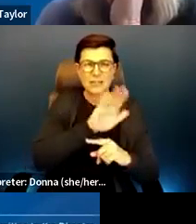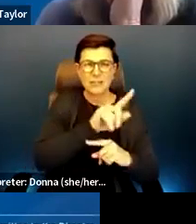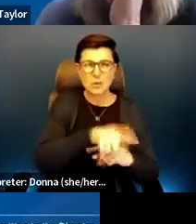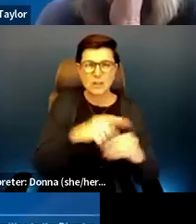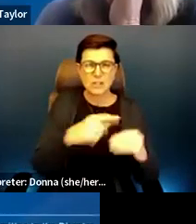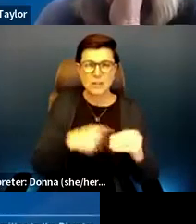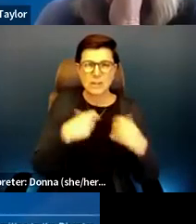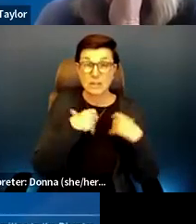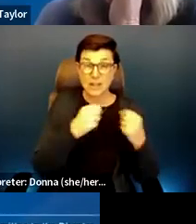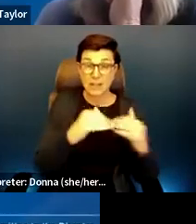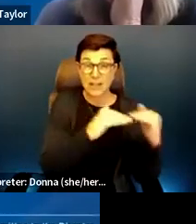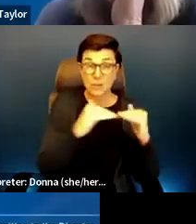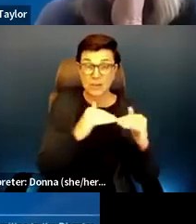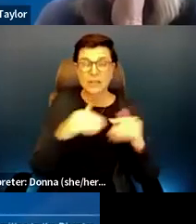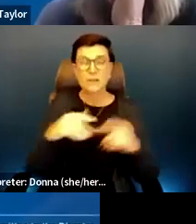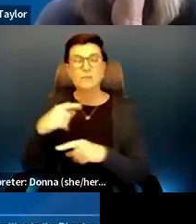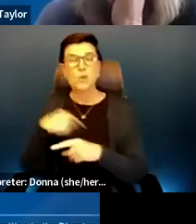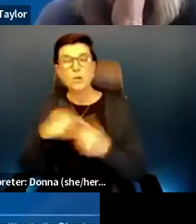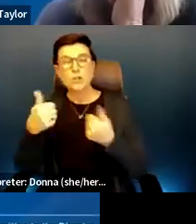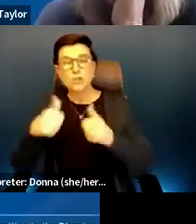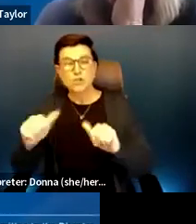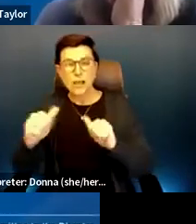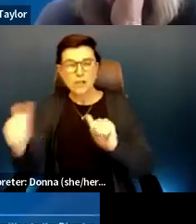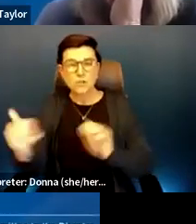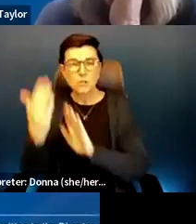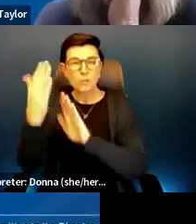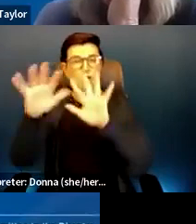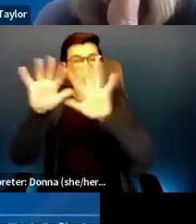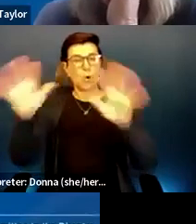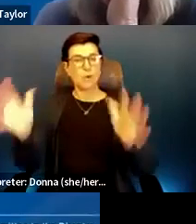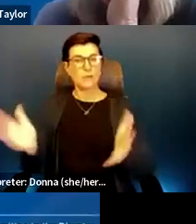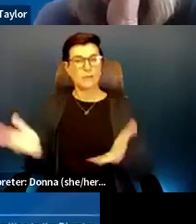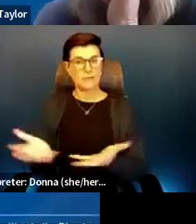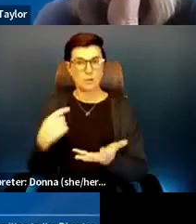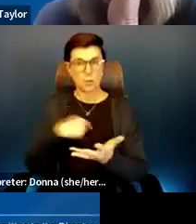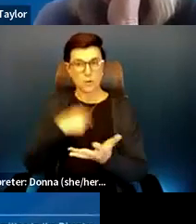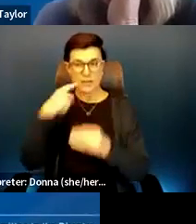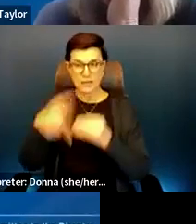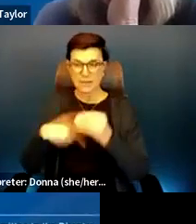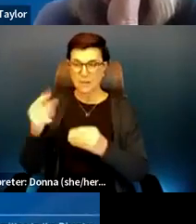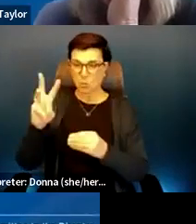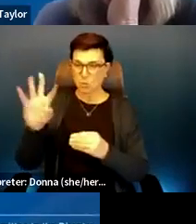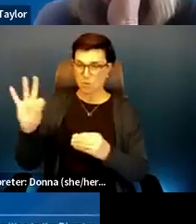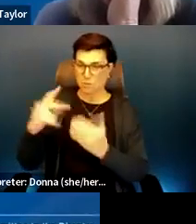This is a holistic approach where we're thinking about all of our workforce-related programs. We're looking at all